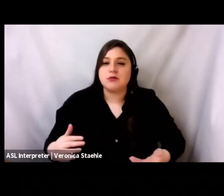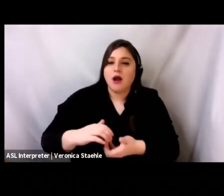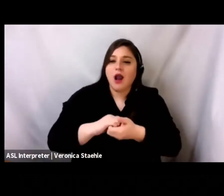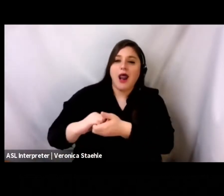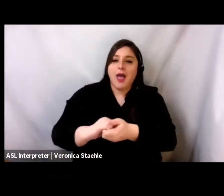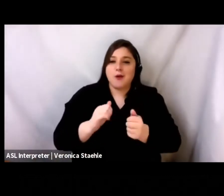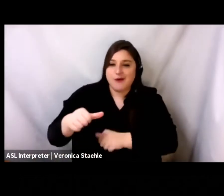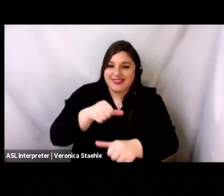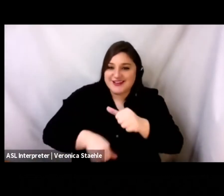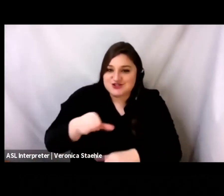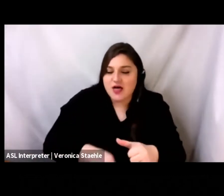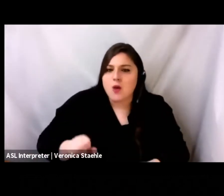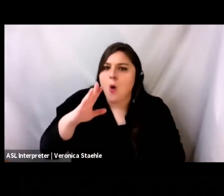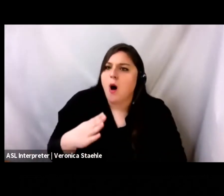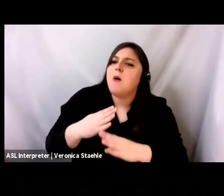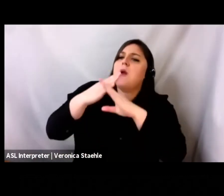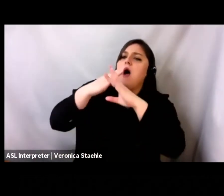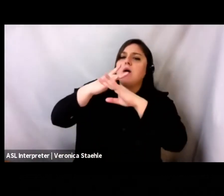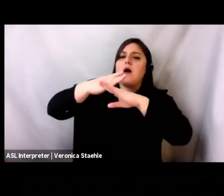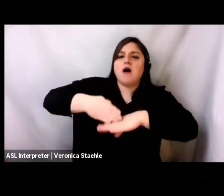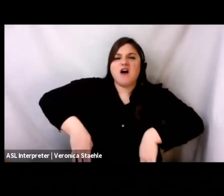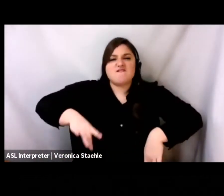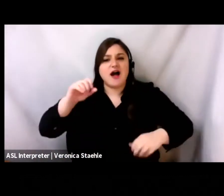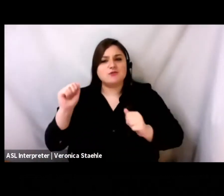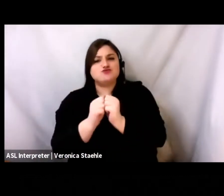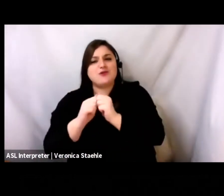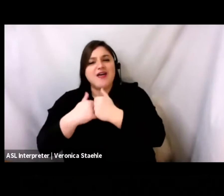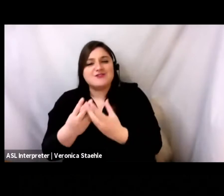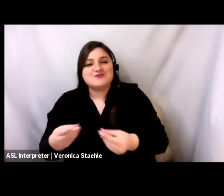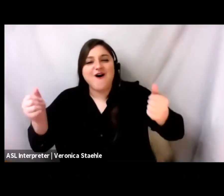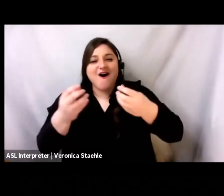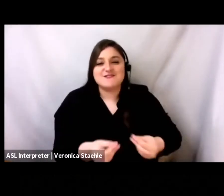if a lift doesn't work you figure it out before the end of rehearsal, you try a different side.